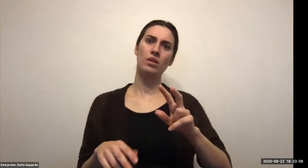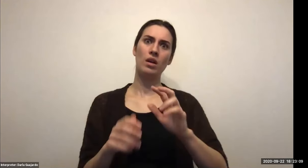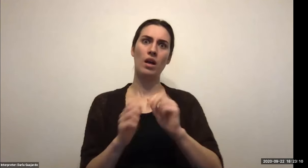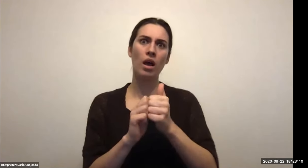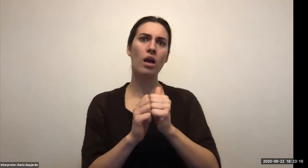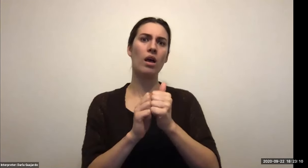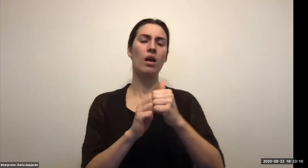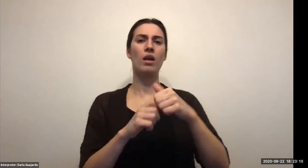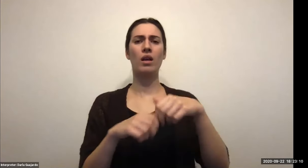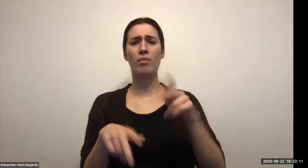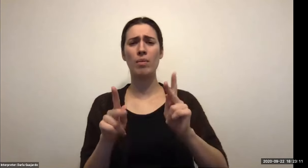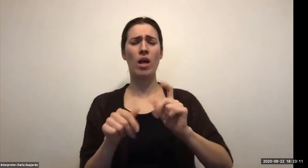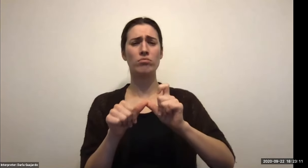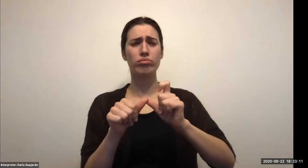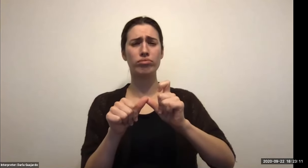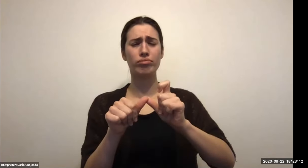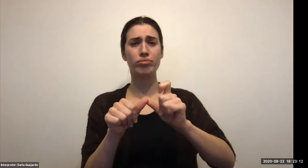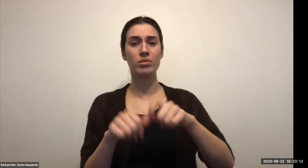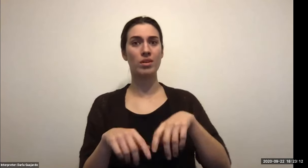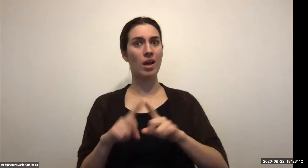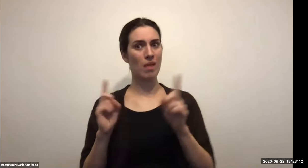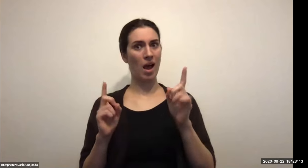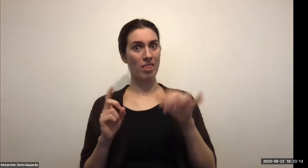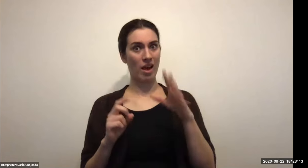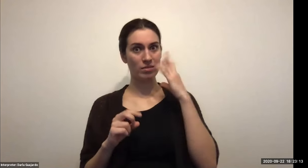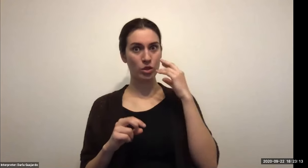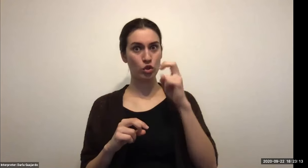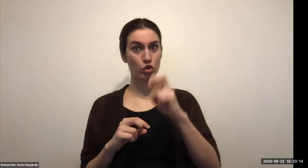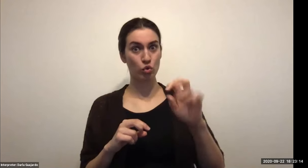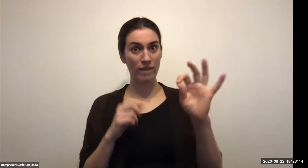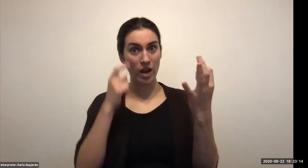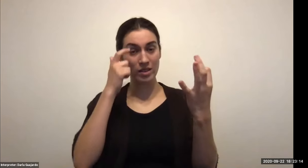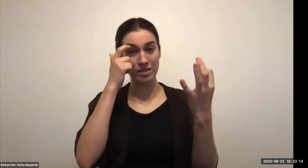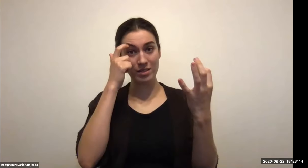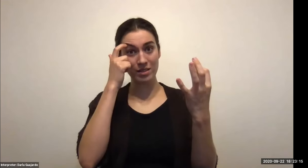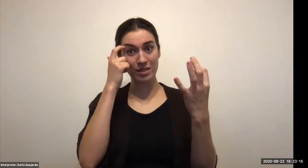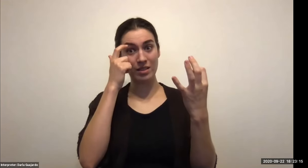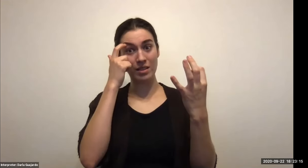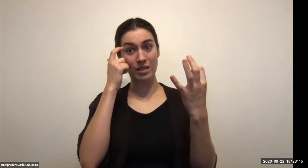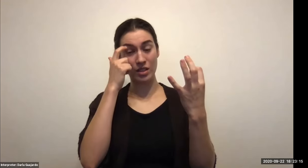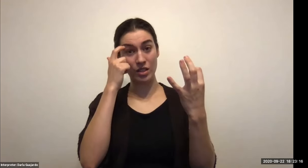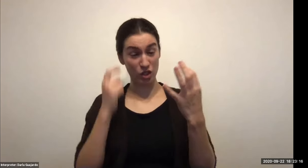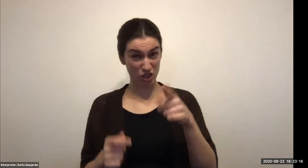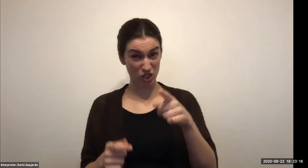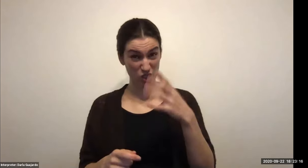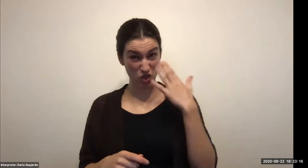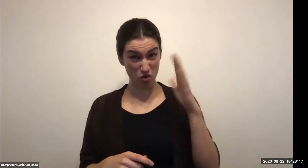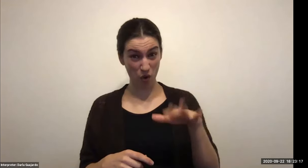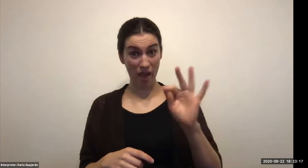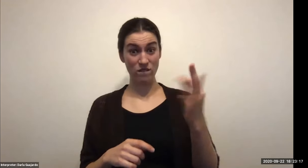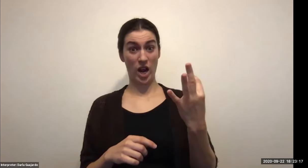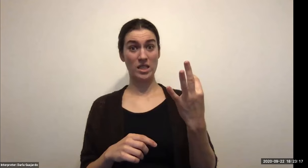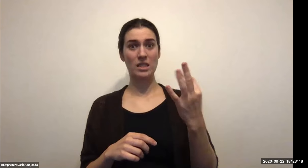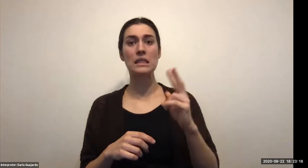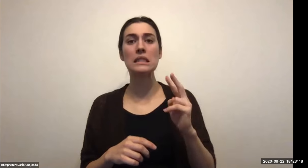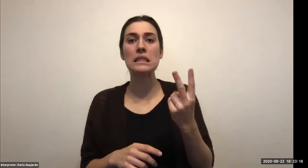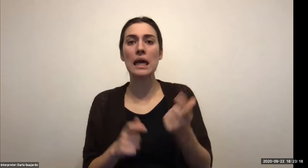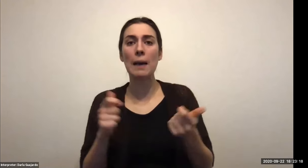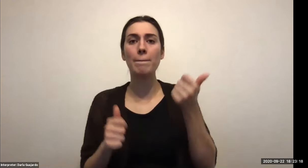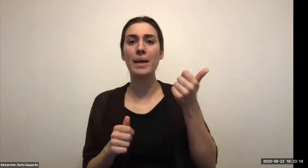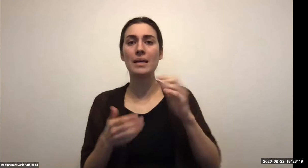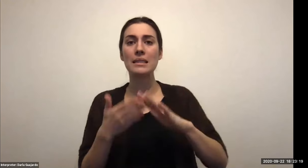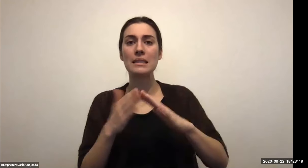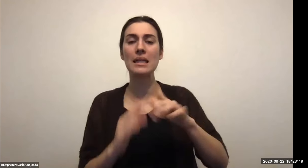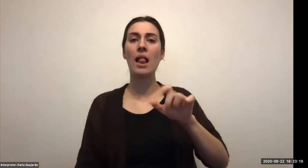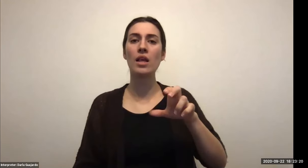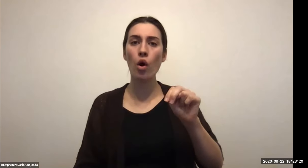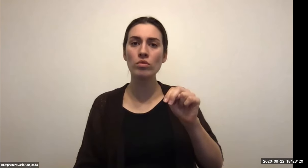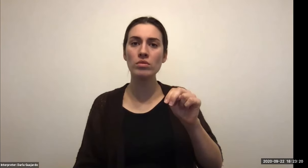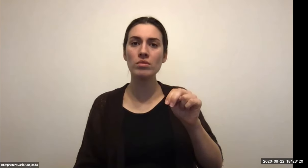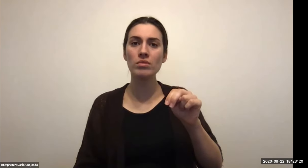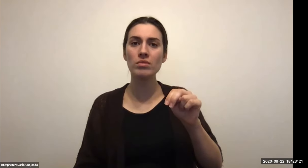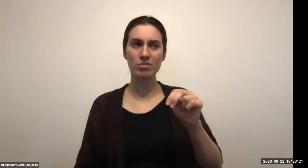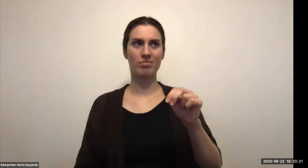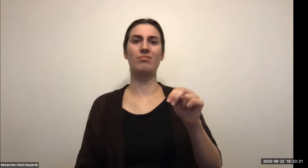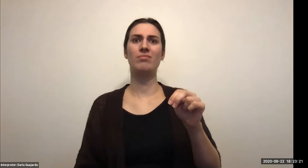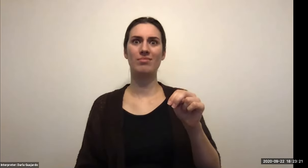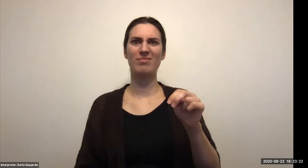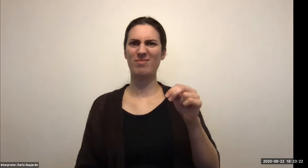Keith Wolling: You've got the the wine country south of Rochester. What does that tell you about the seat the region and what it brings to the table and to the north, you got Lake Ontario and in the north of Canada. So these rural areas.